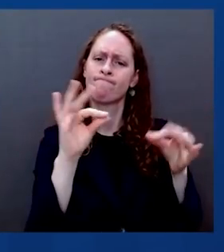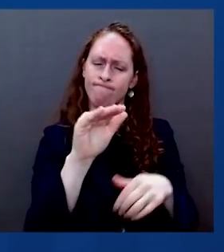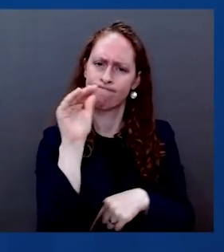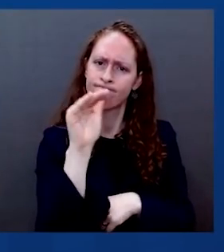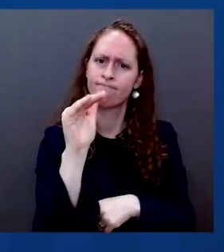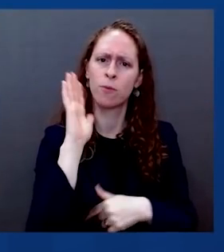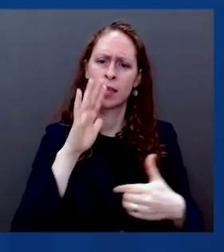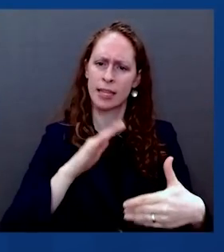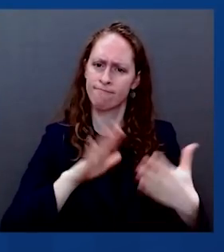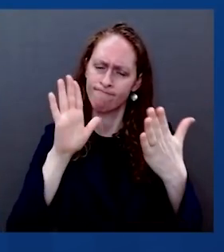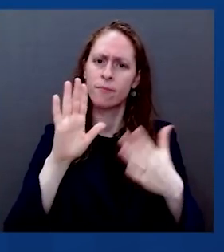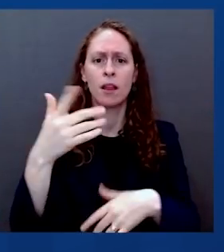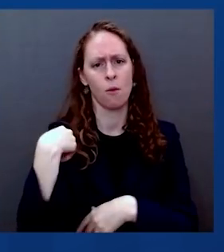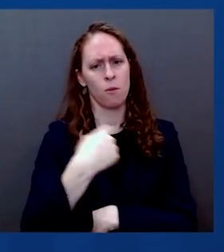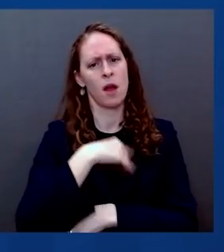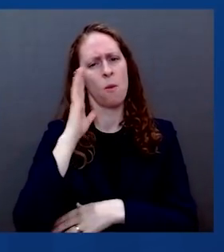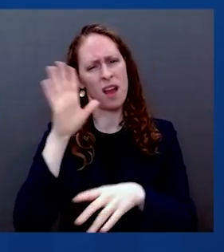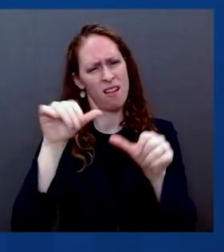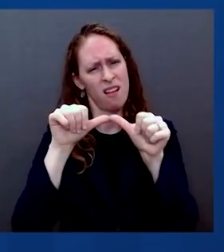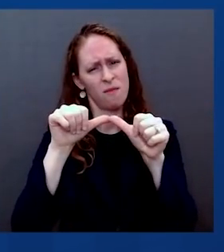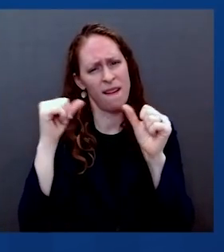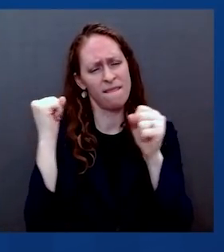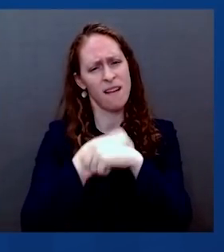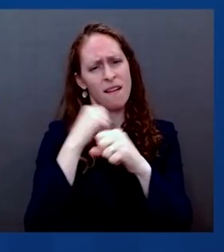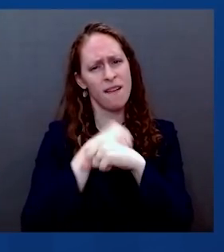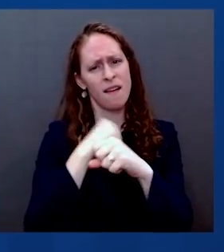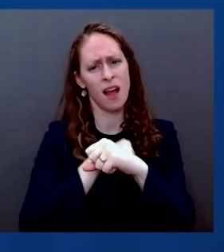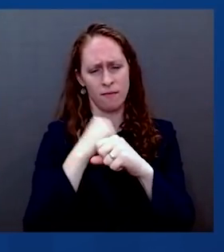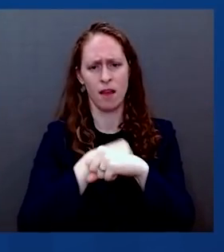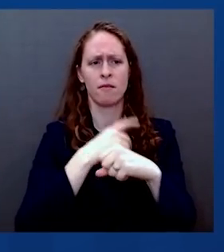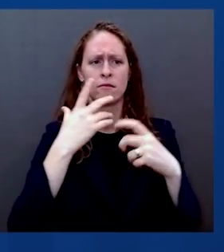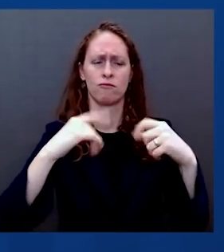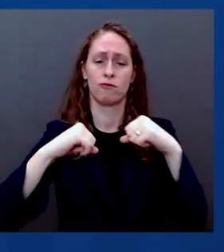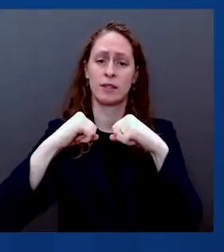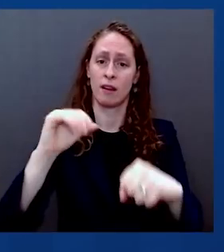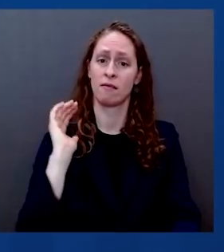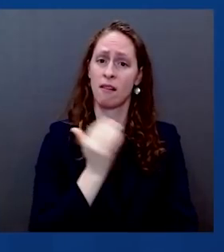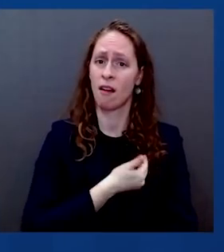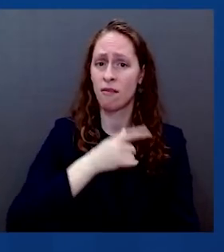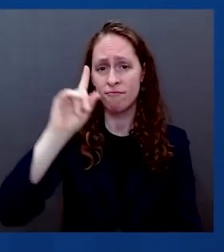We will fight to secure our most fundamental freedom,